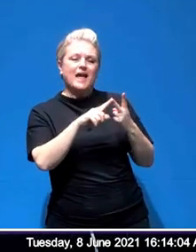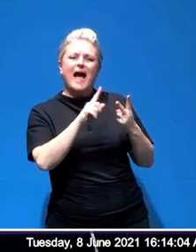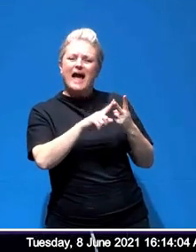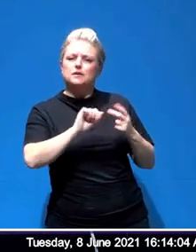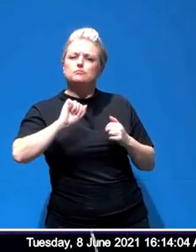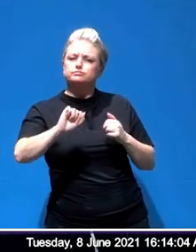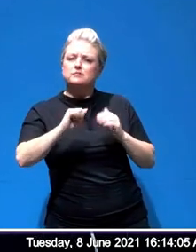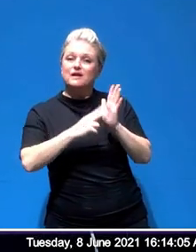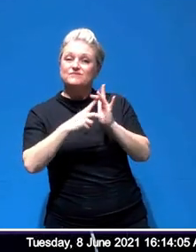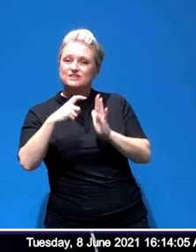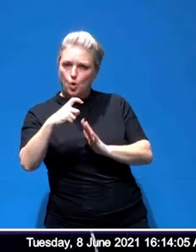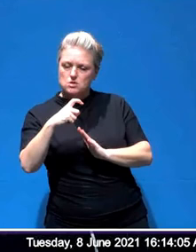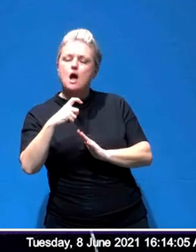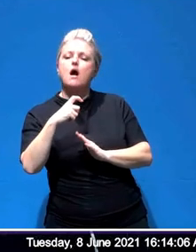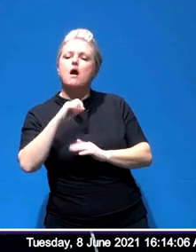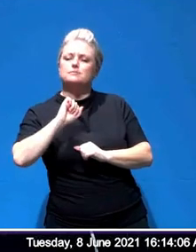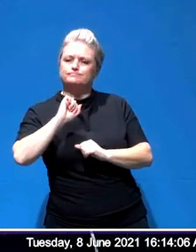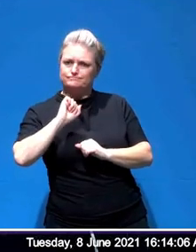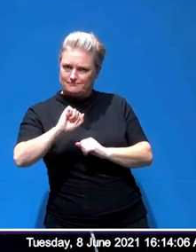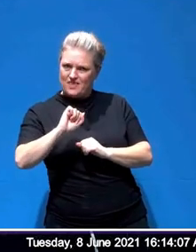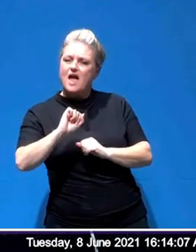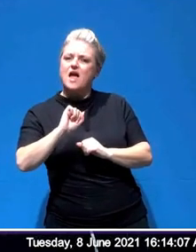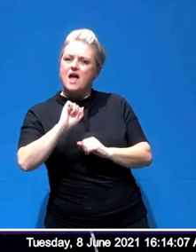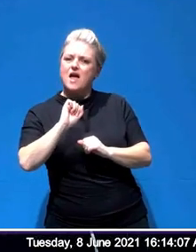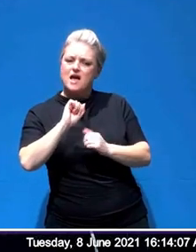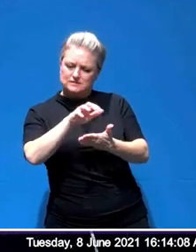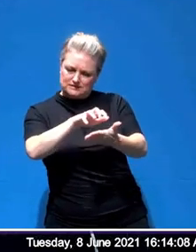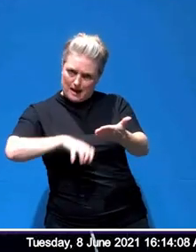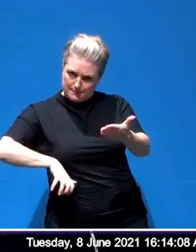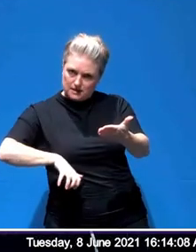not addressed orally, that the matters that Mr O'Brien wishes to address may